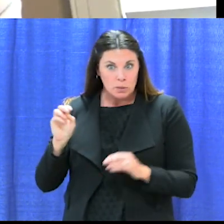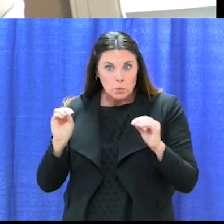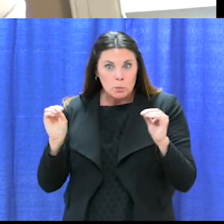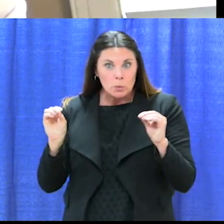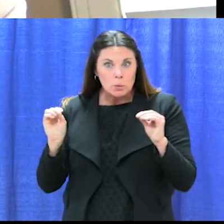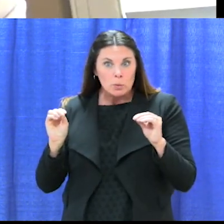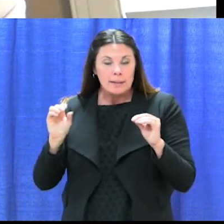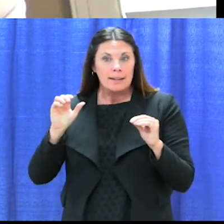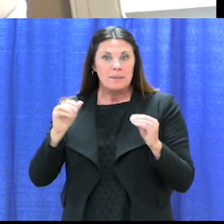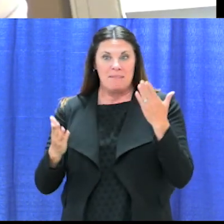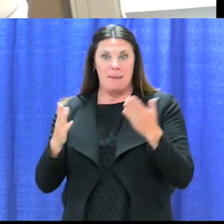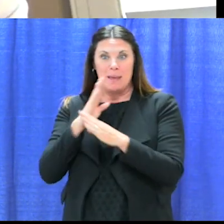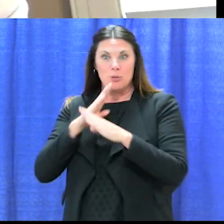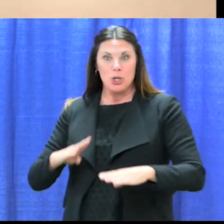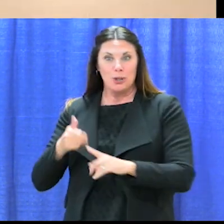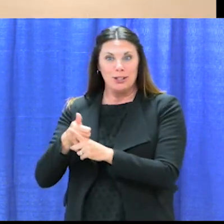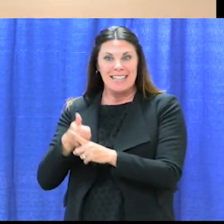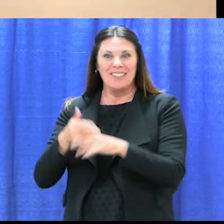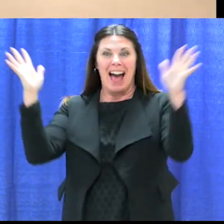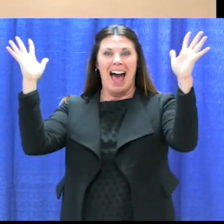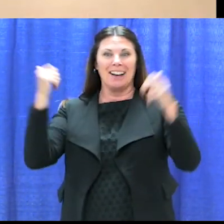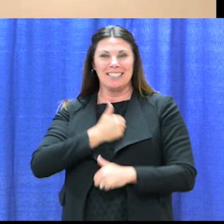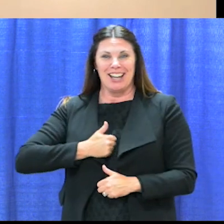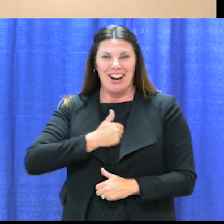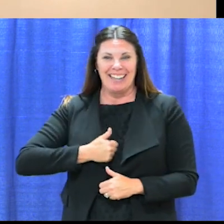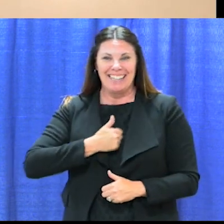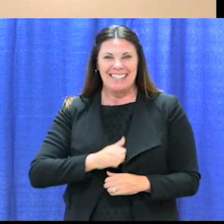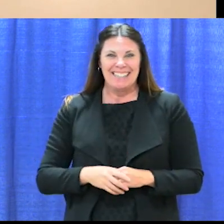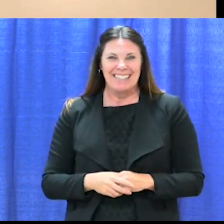You may be on mute. [Susan I. Santana, speaking] I'm sorry!